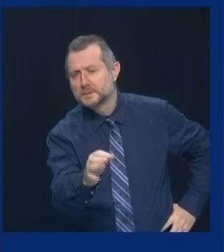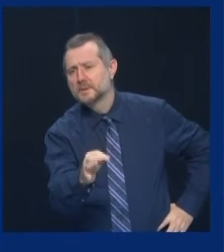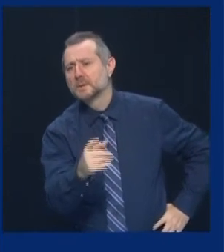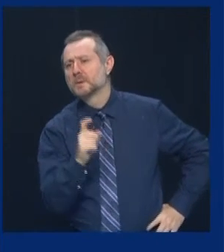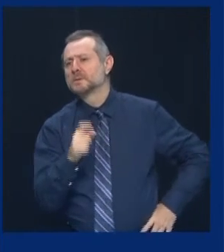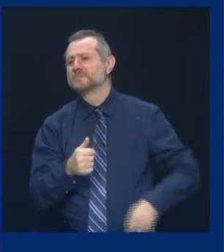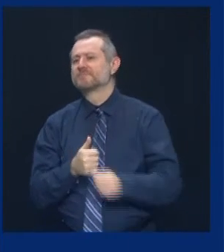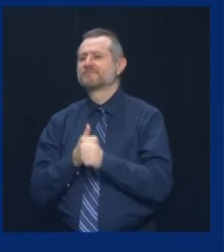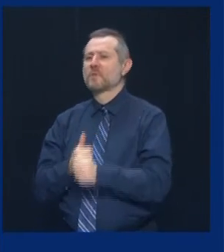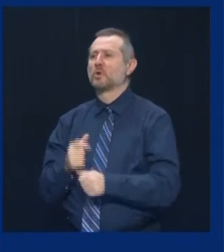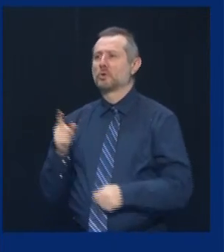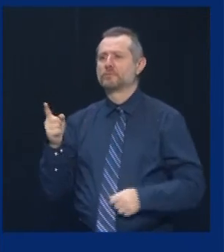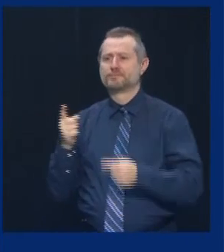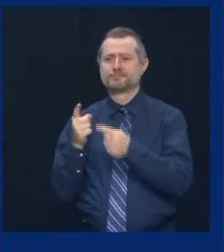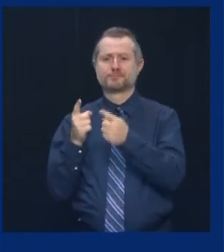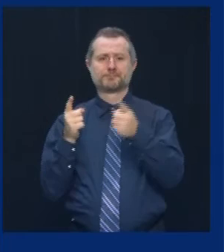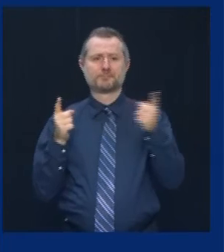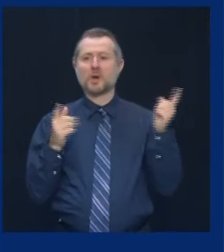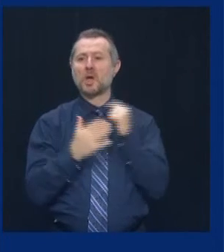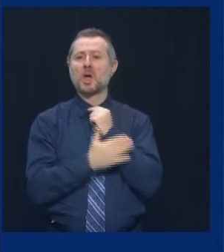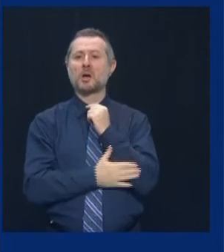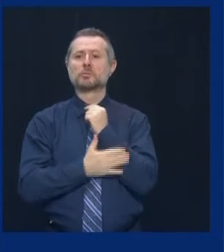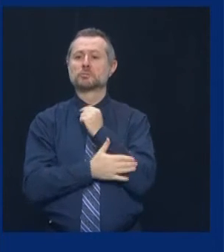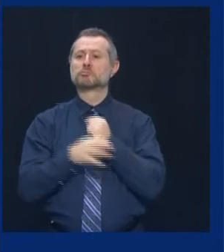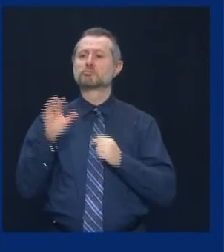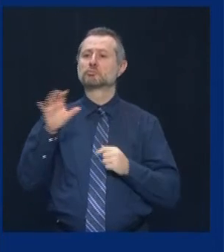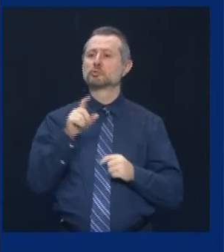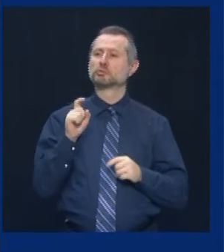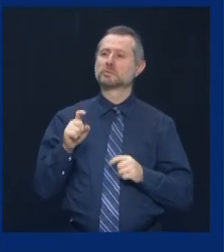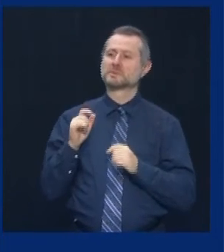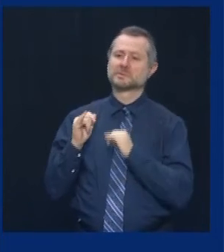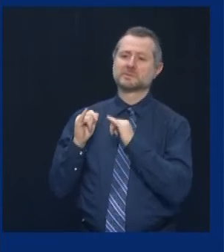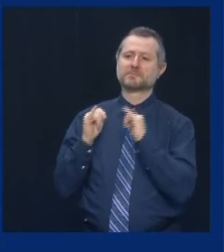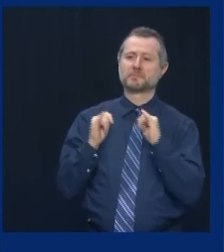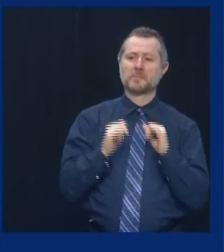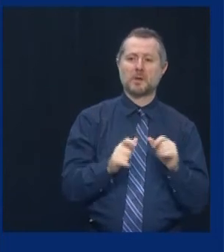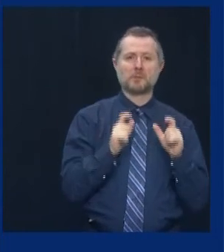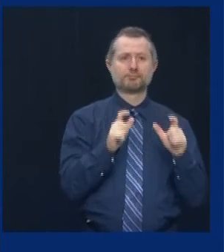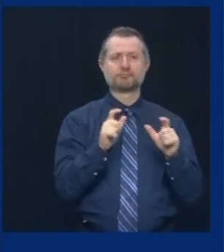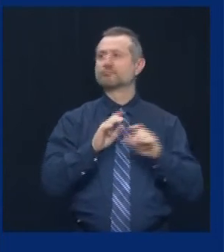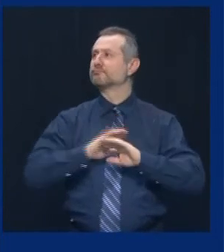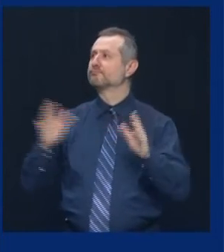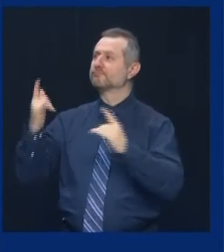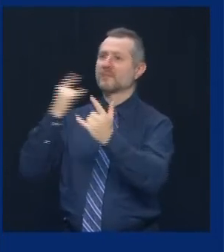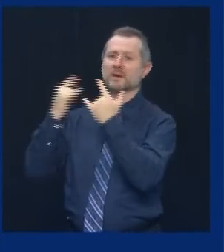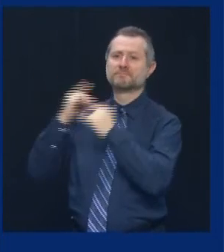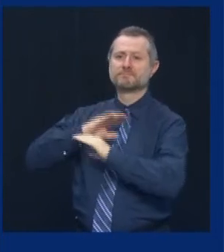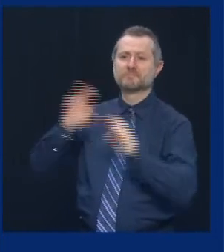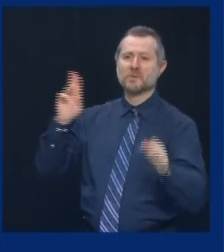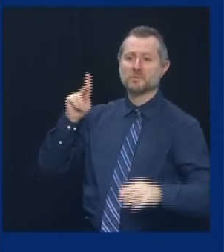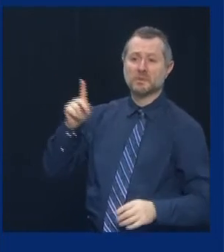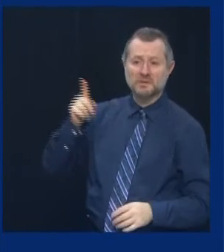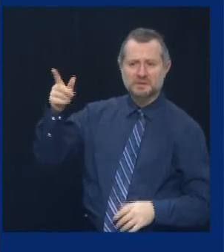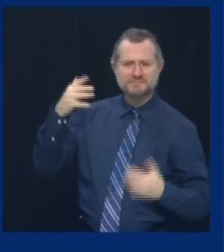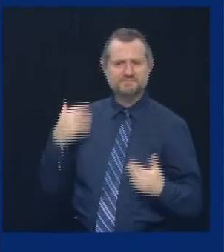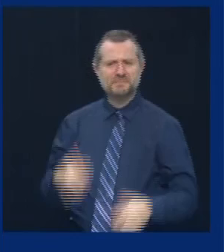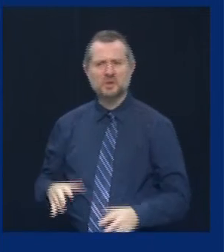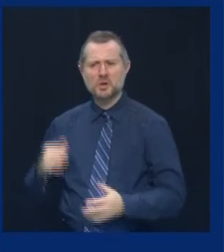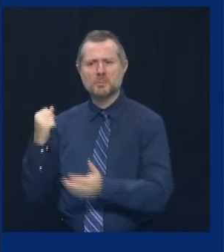PETER, I THINK THE UNITED STATES SHOULD DO WHAT OTHER COUNTRIES HAVE DONE, WHICH IS HALT THE